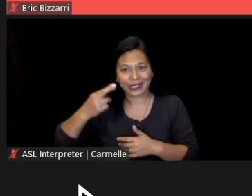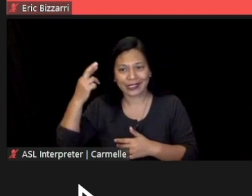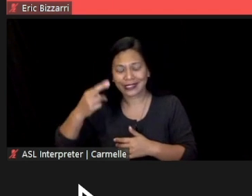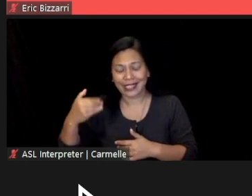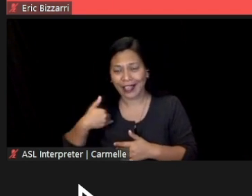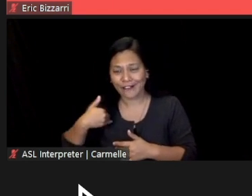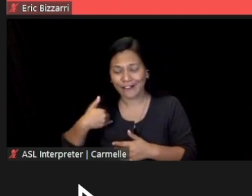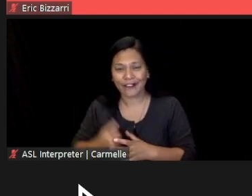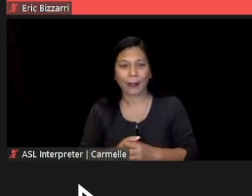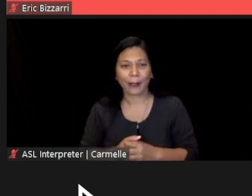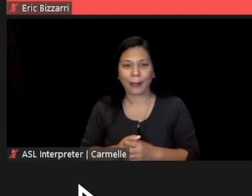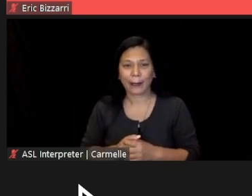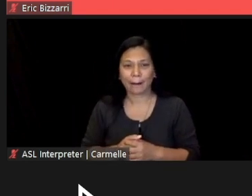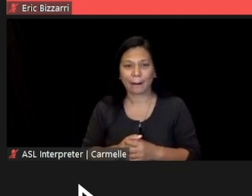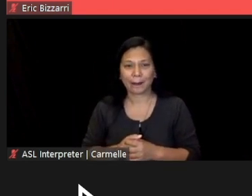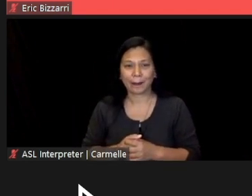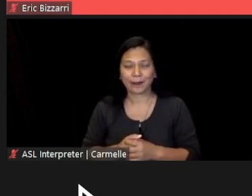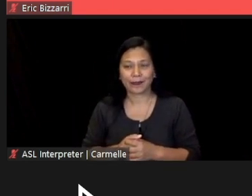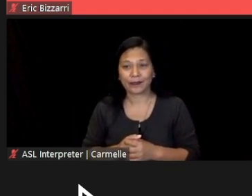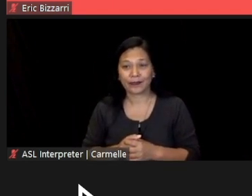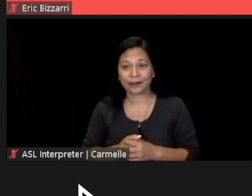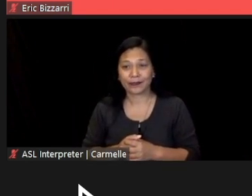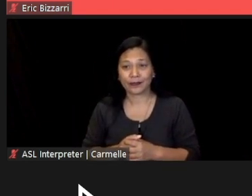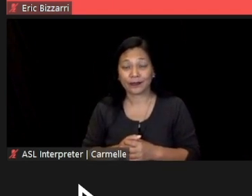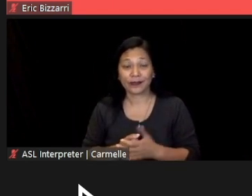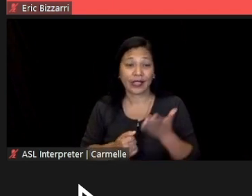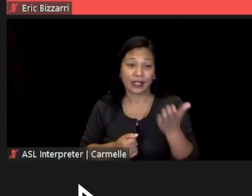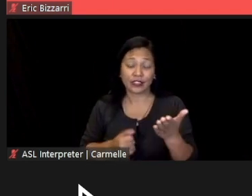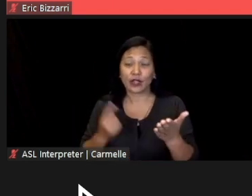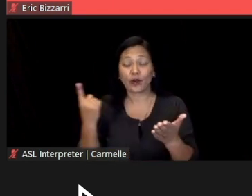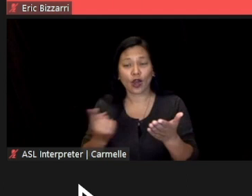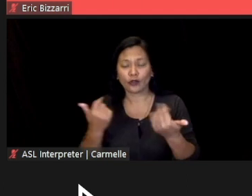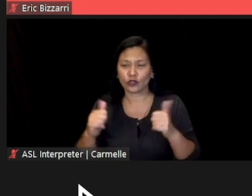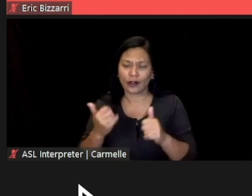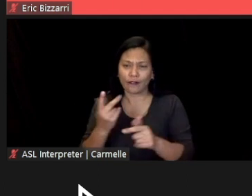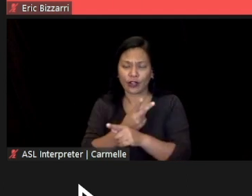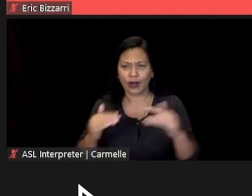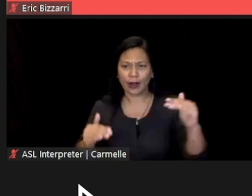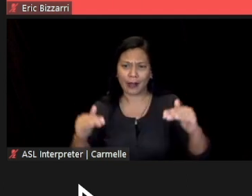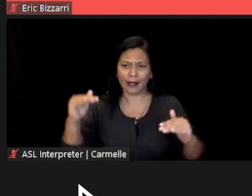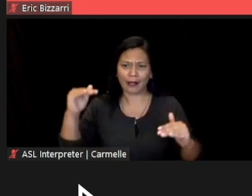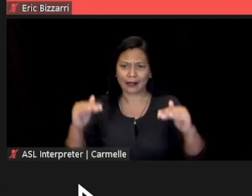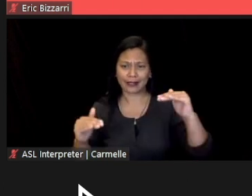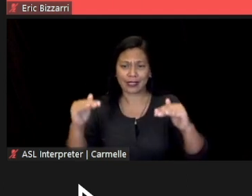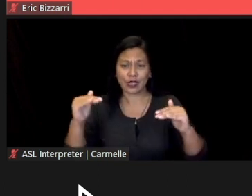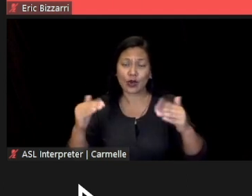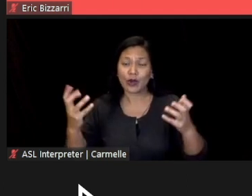This is something that we're always looking to balance out. We want to get applications from across Canada.